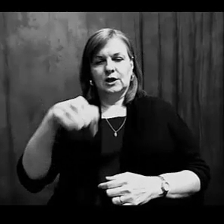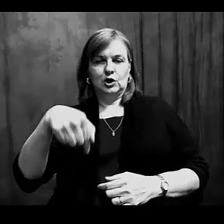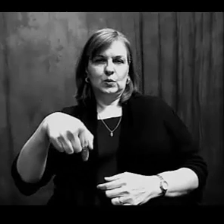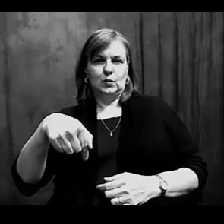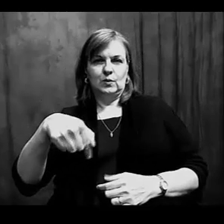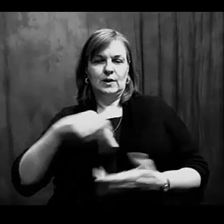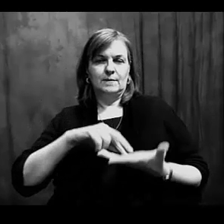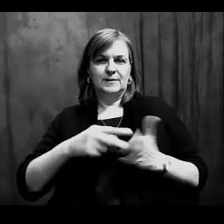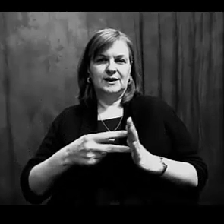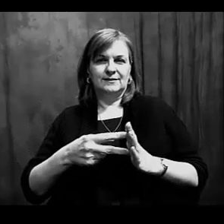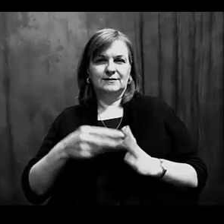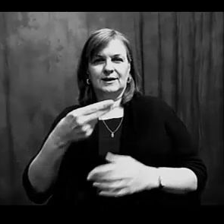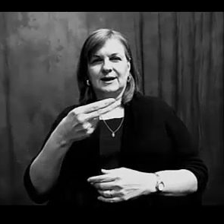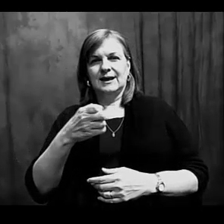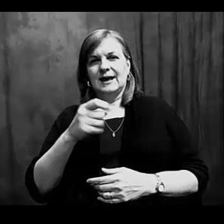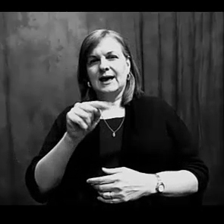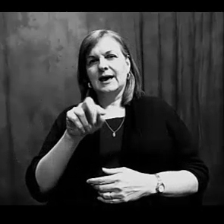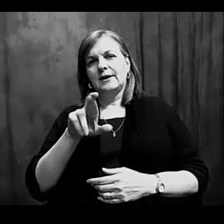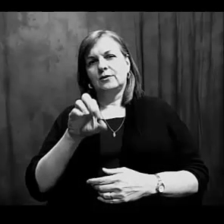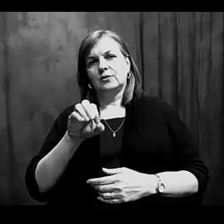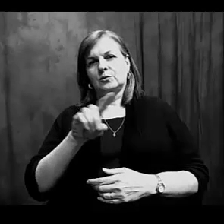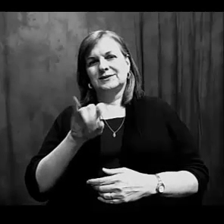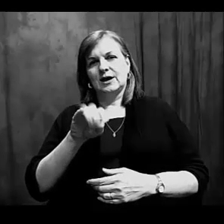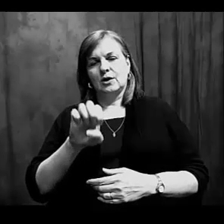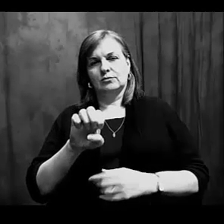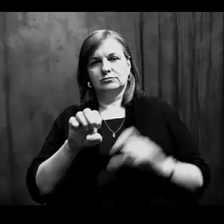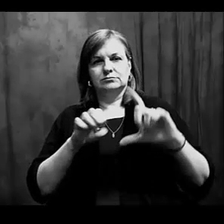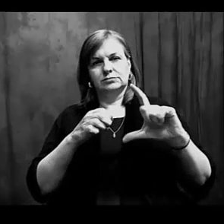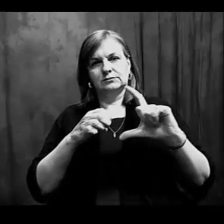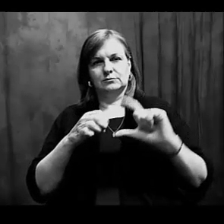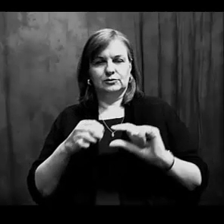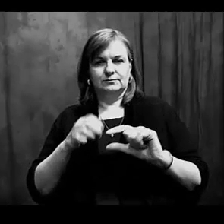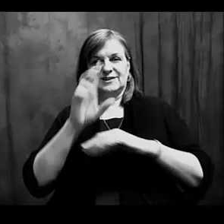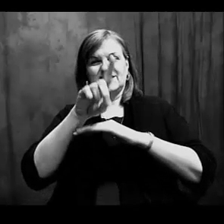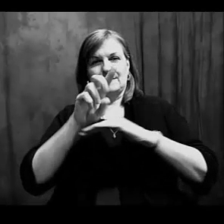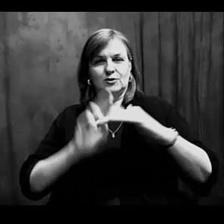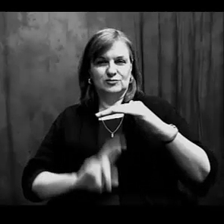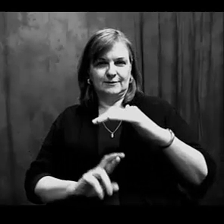and then 2pq would be your heterozygote